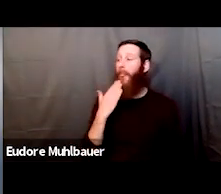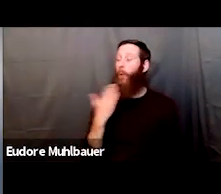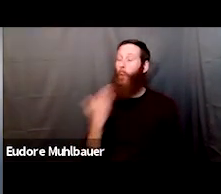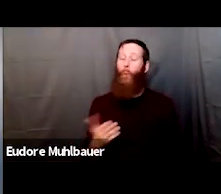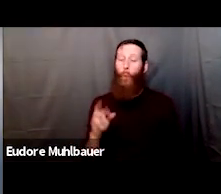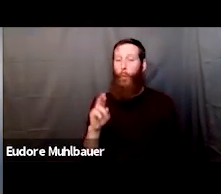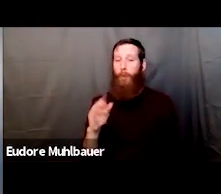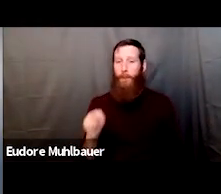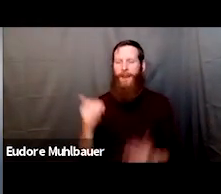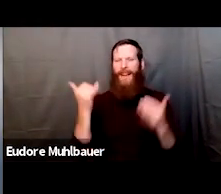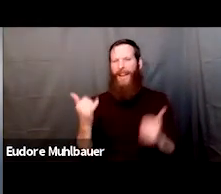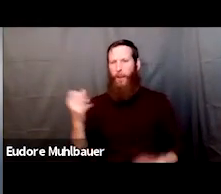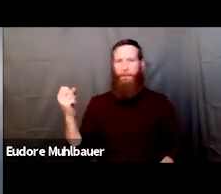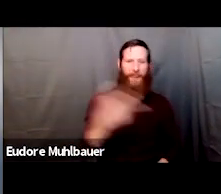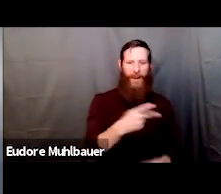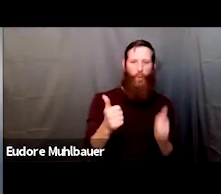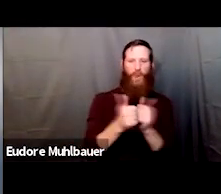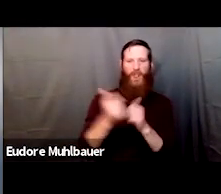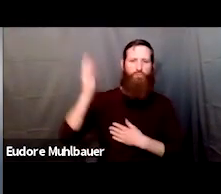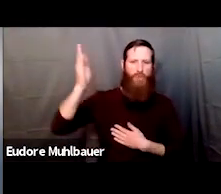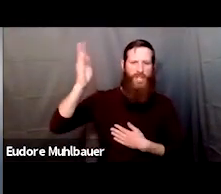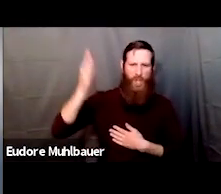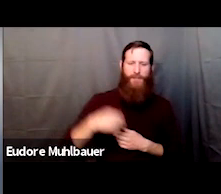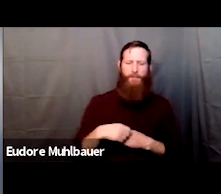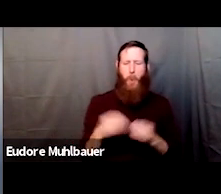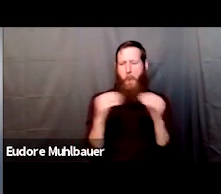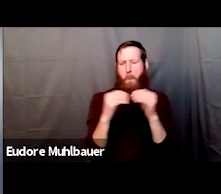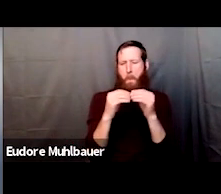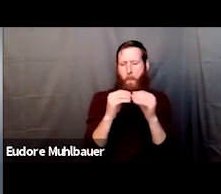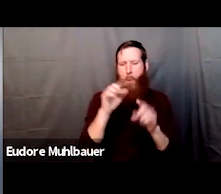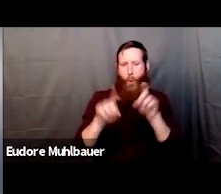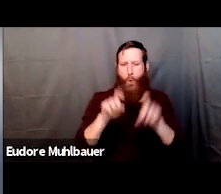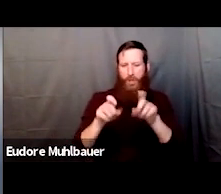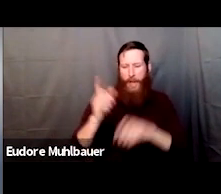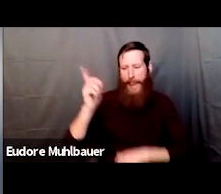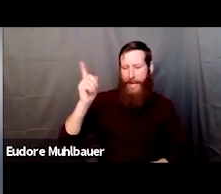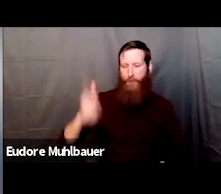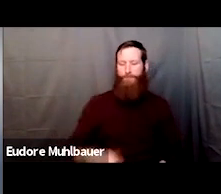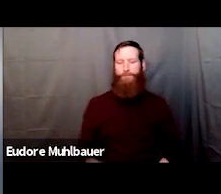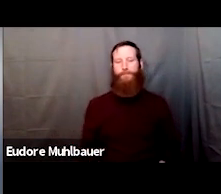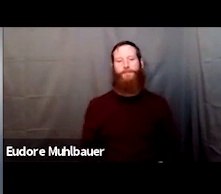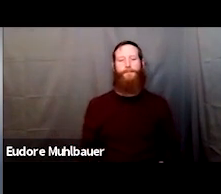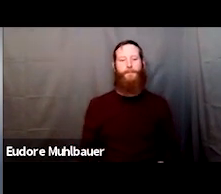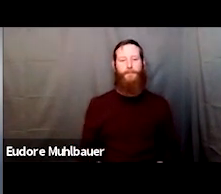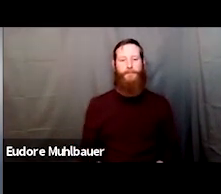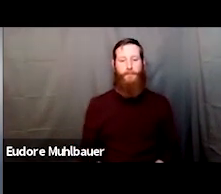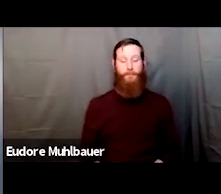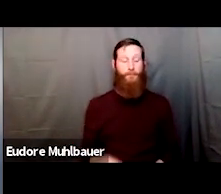Thanks Robyn! Let's hop back into the presentation and we will have time for some more questions and we will have time for more questions later on